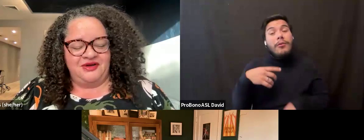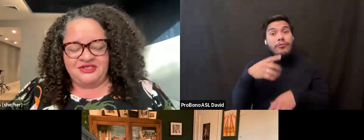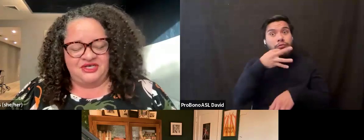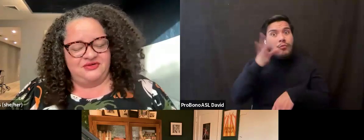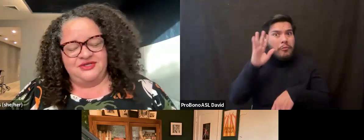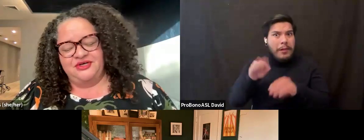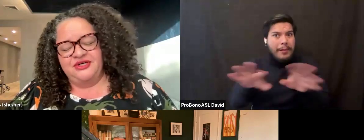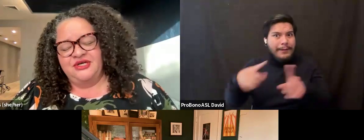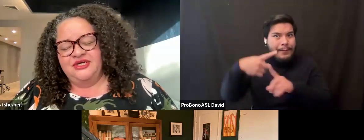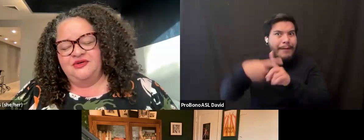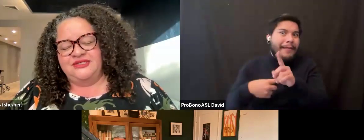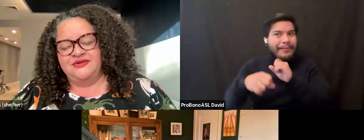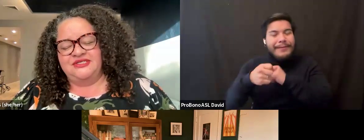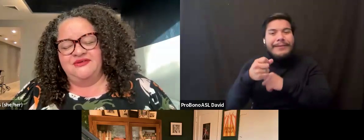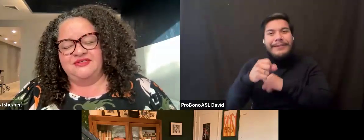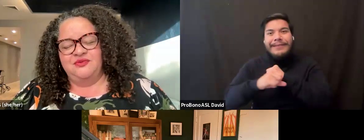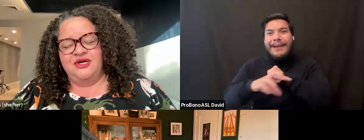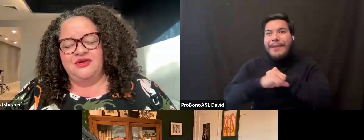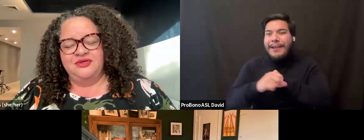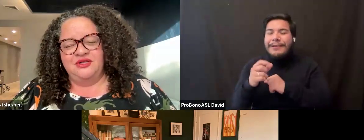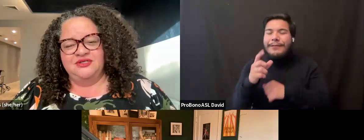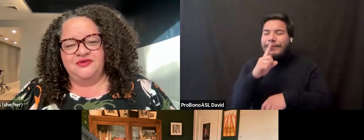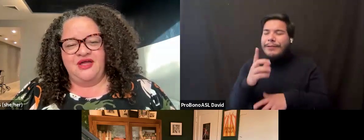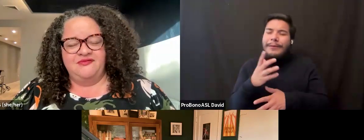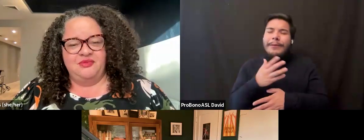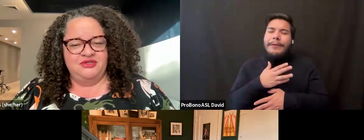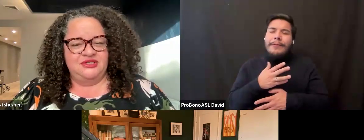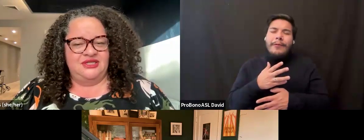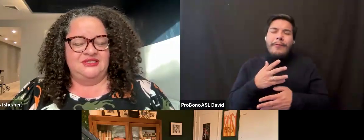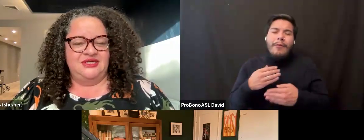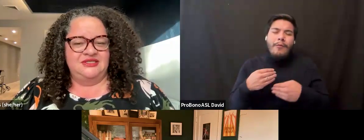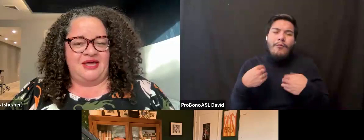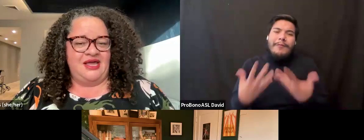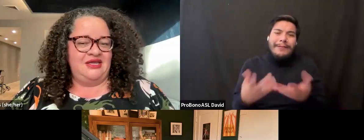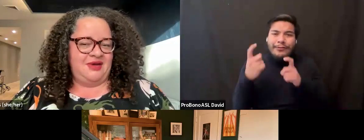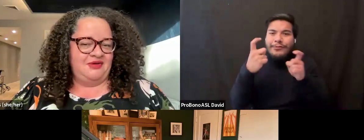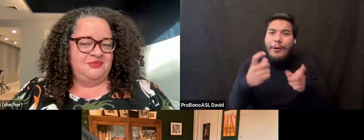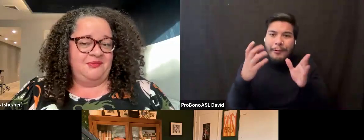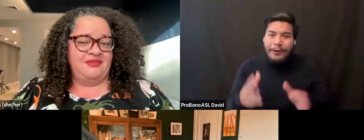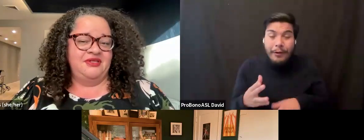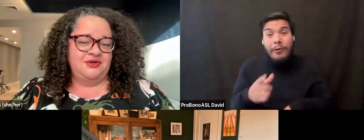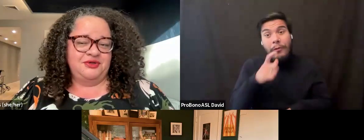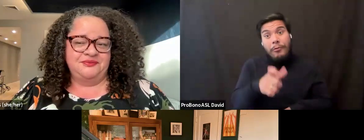a very generous donor who has agreed to give us $100 for every person that signs up at any amount to be a monthly donor.